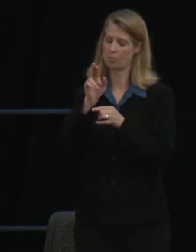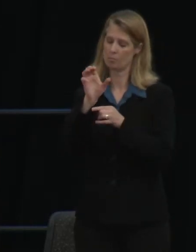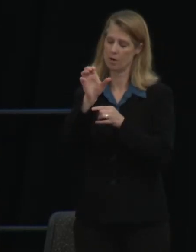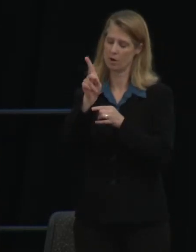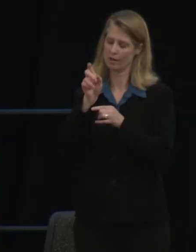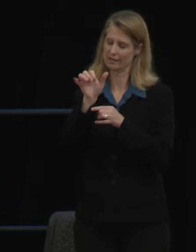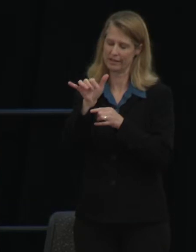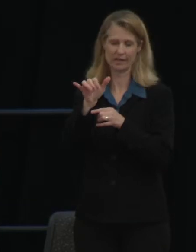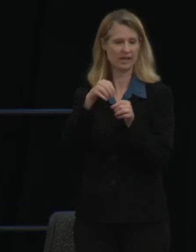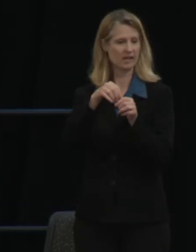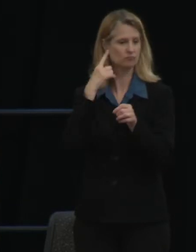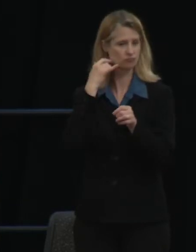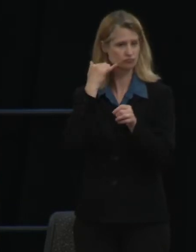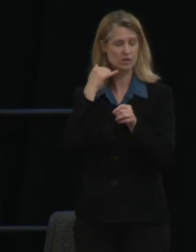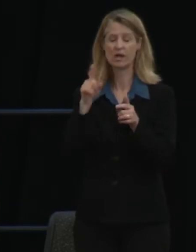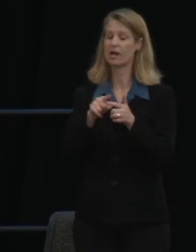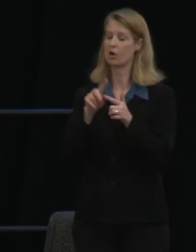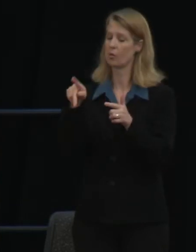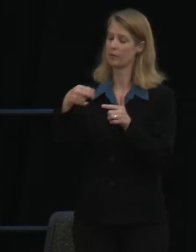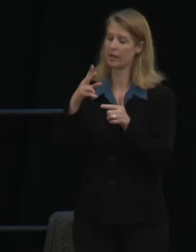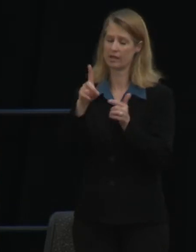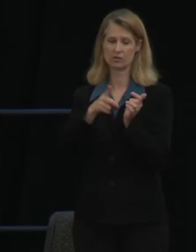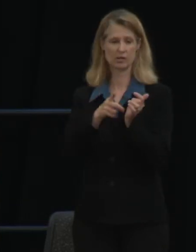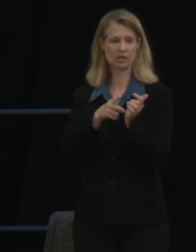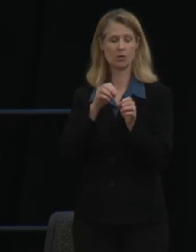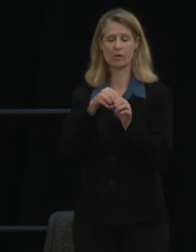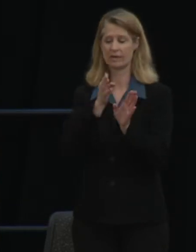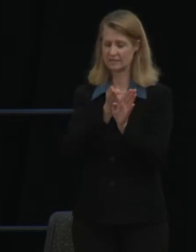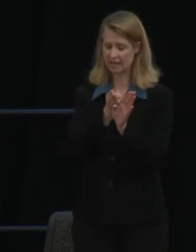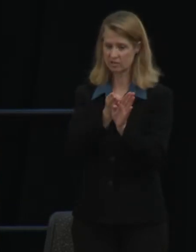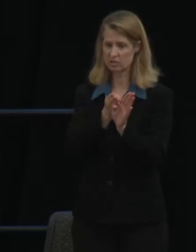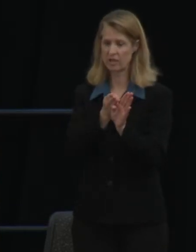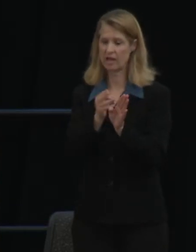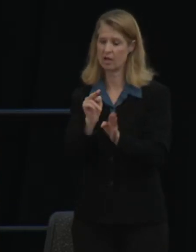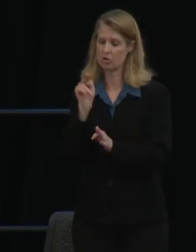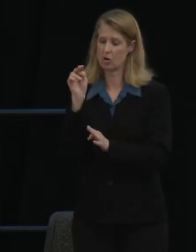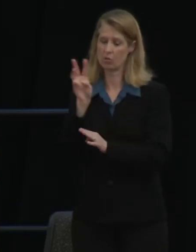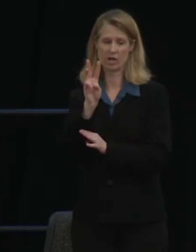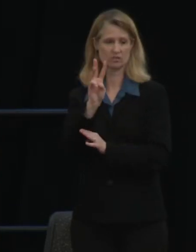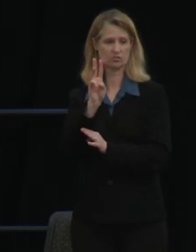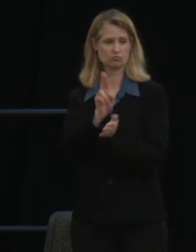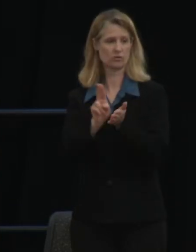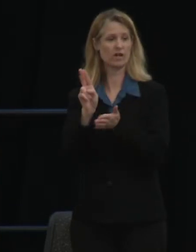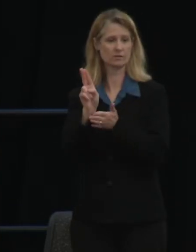and Masters and Ph Degrees in Psychology at Northwestern University.